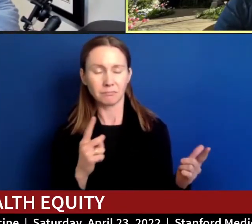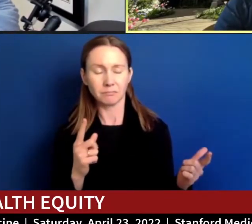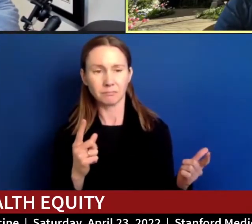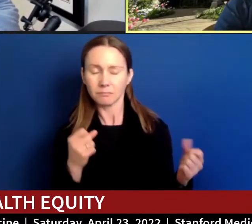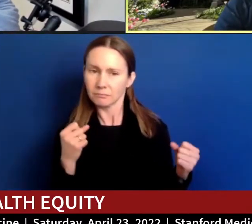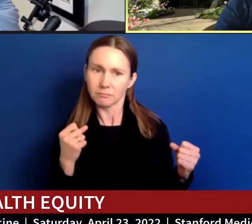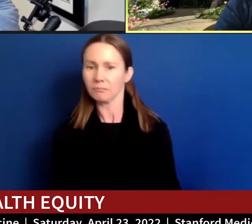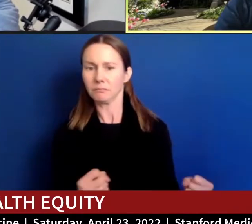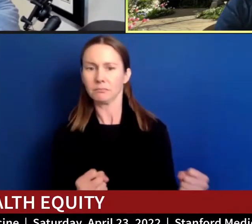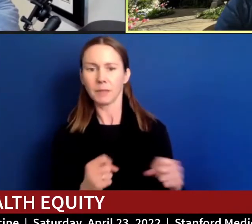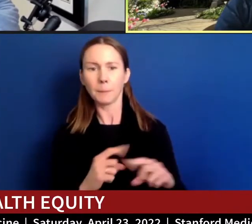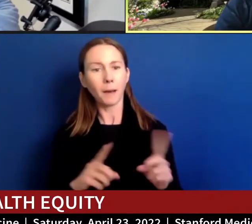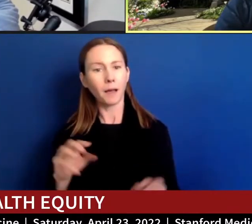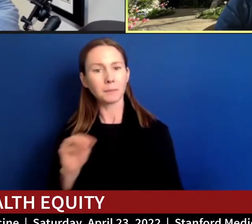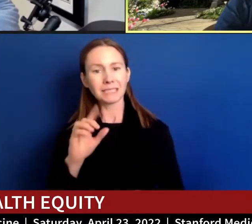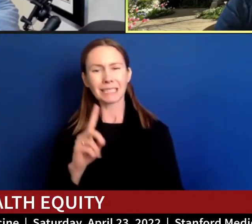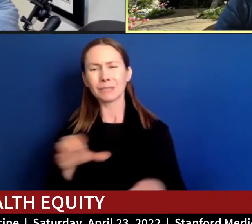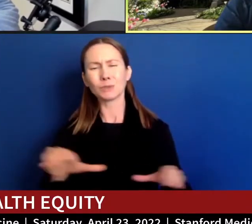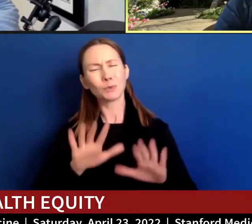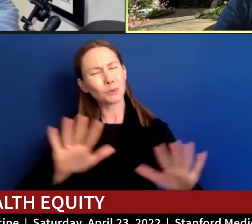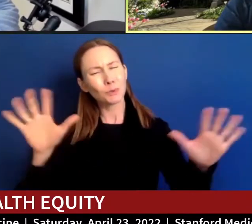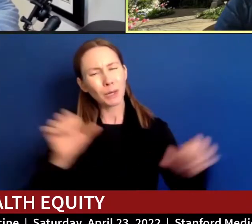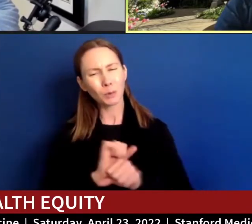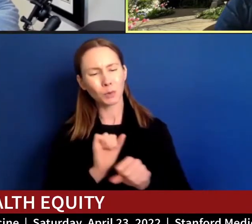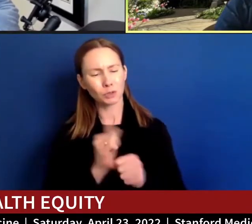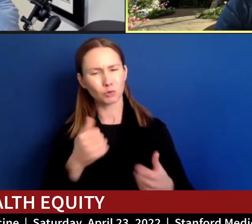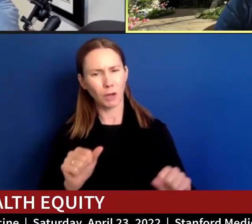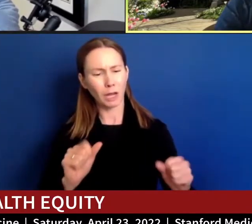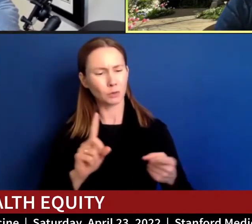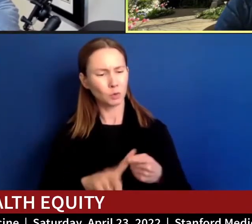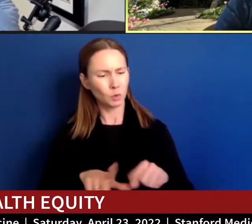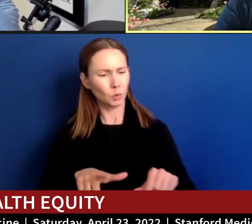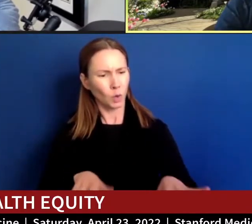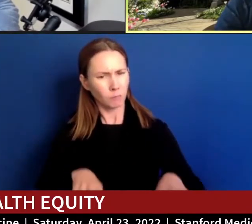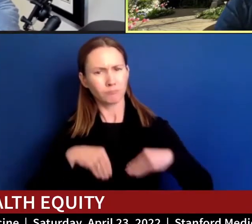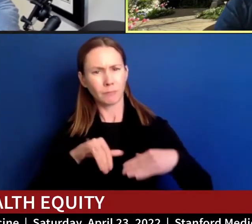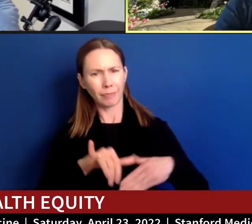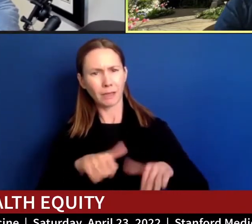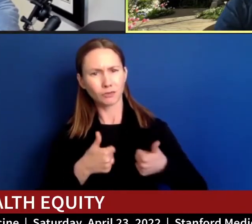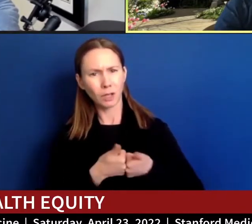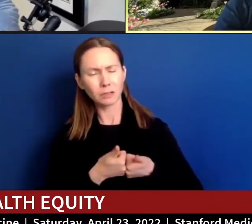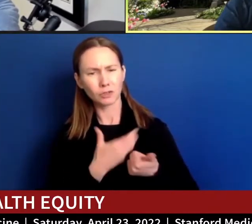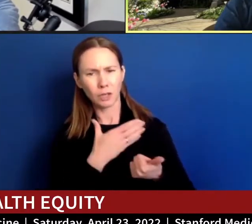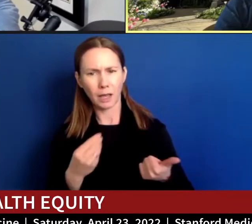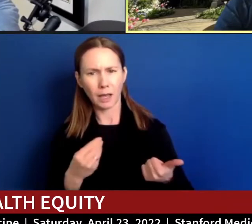is doing tremendous work in trying to tackle this and bring this to people's attention.